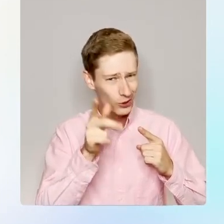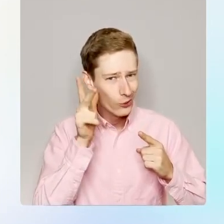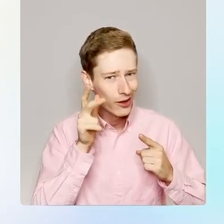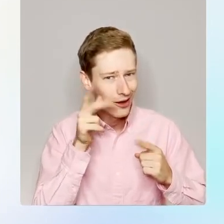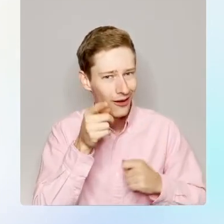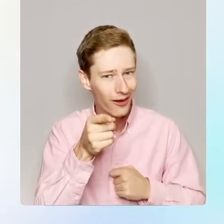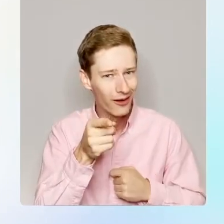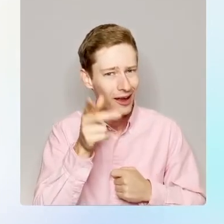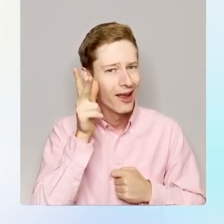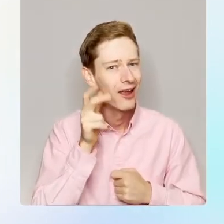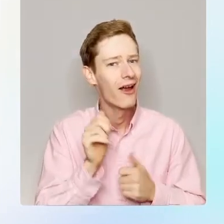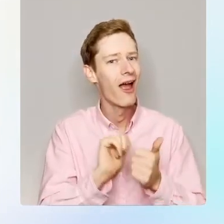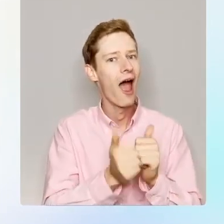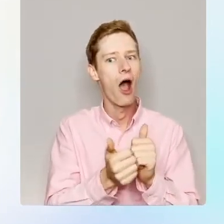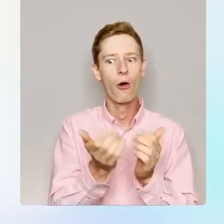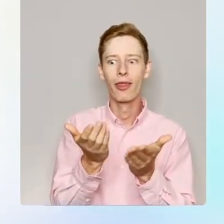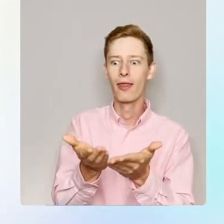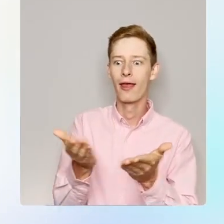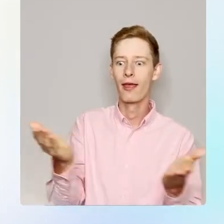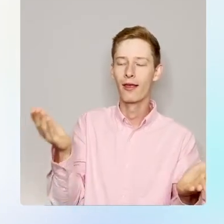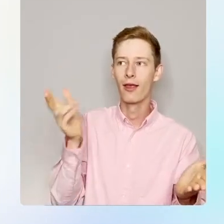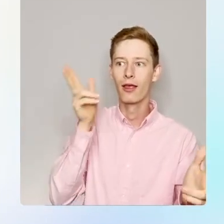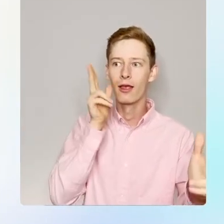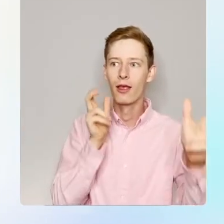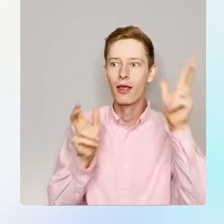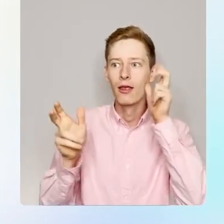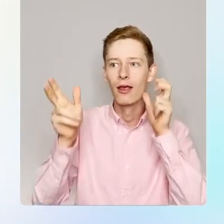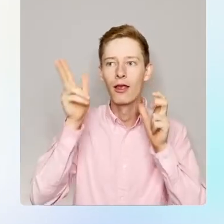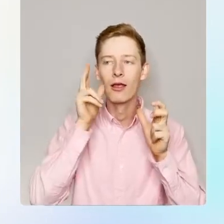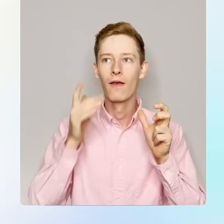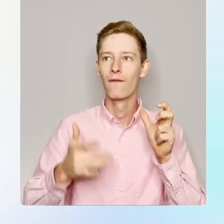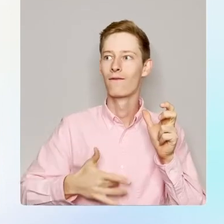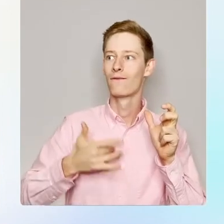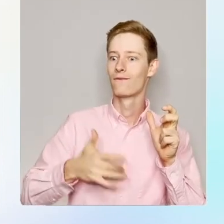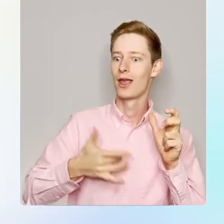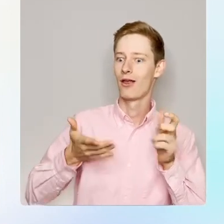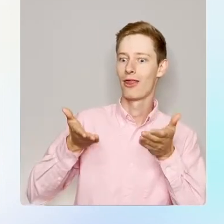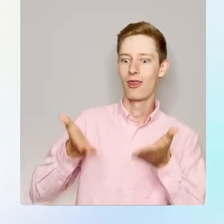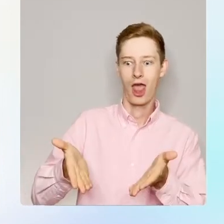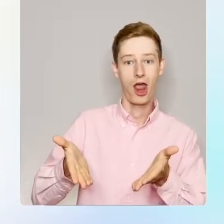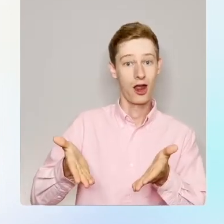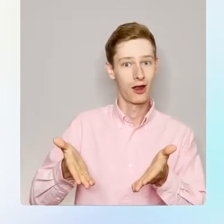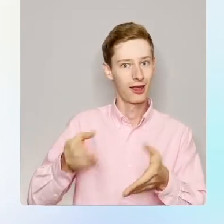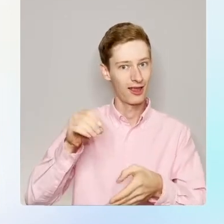Listen to how the sounds of ambient objects fill the space and create a sense of presence.